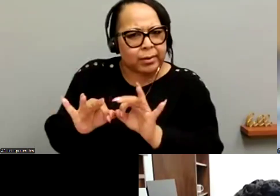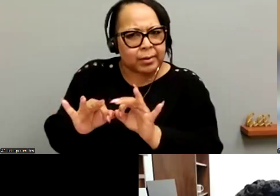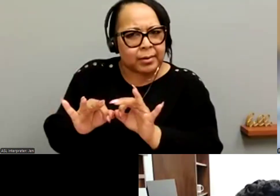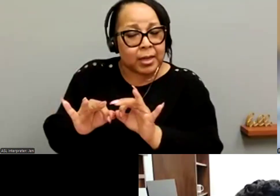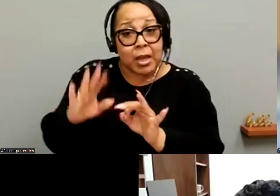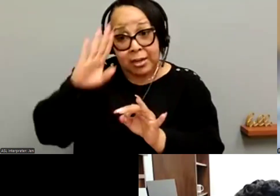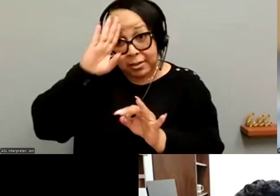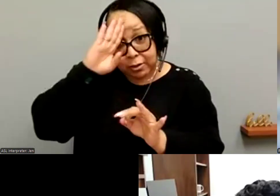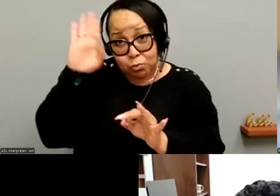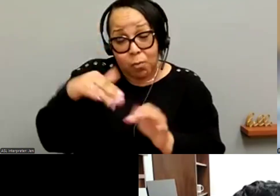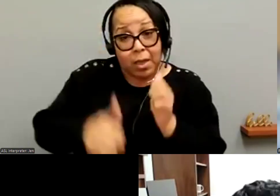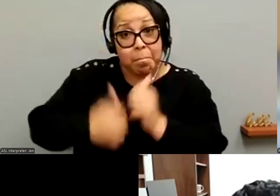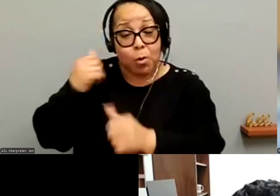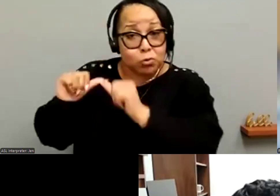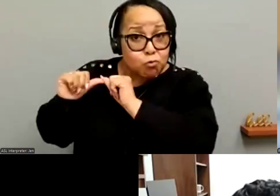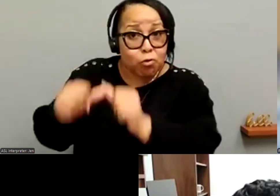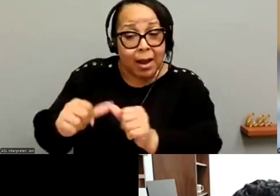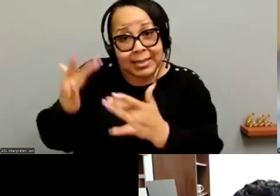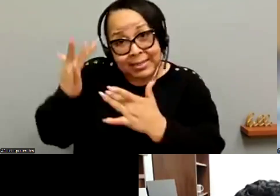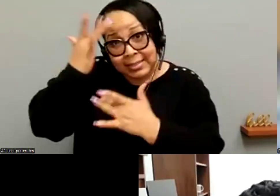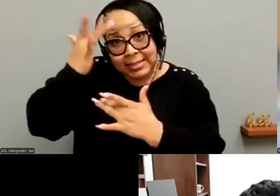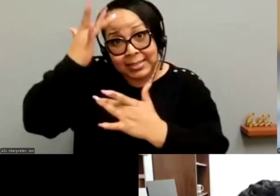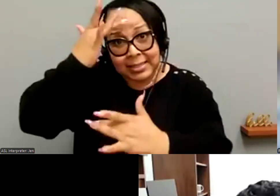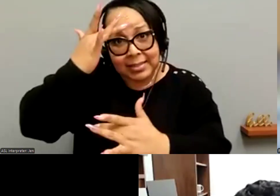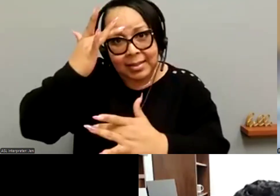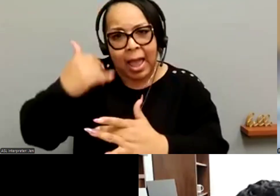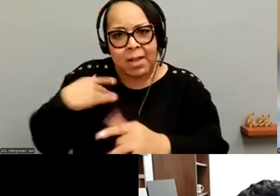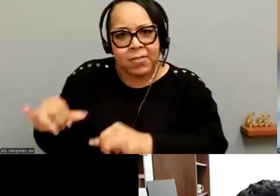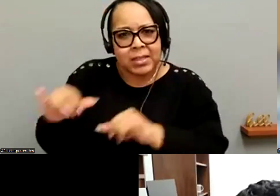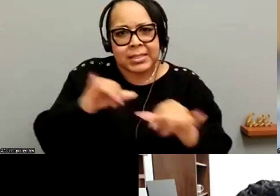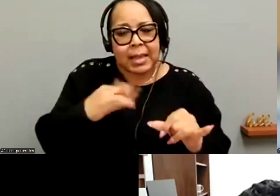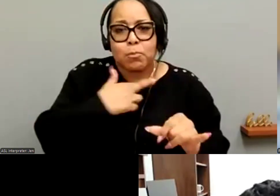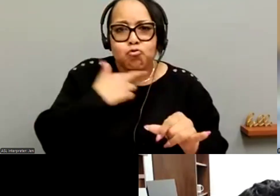13:12:46 most chronic diseases share the 13:12:49 same risk factor: Access to